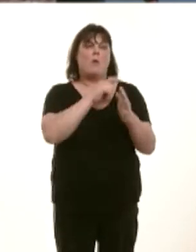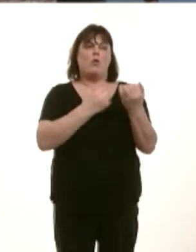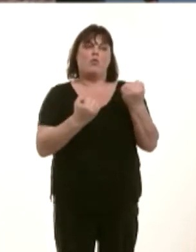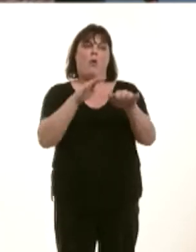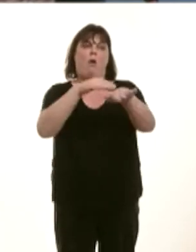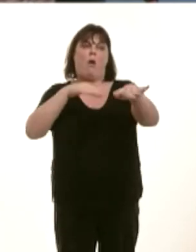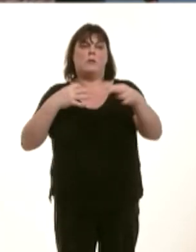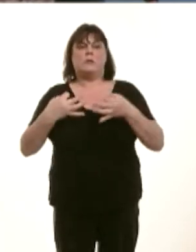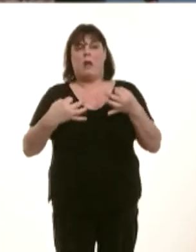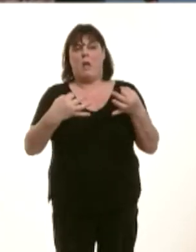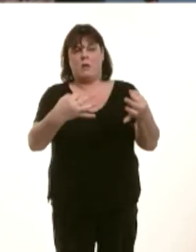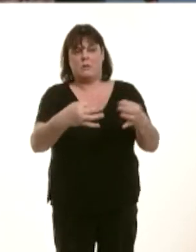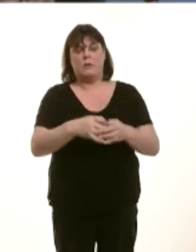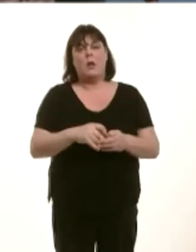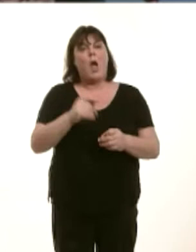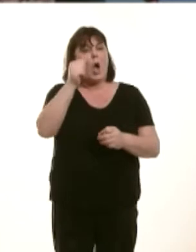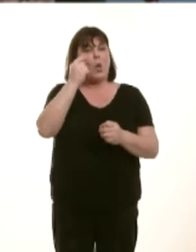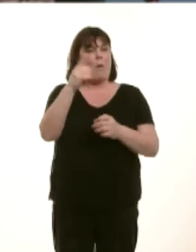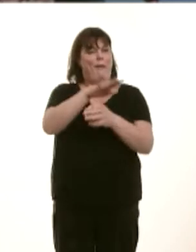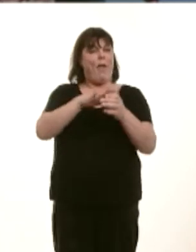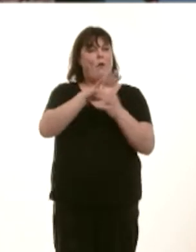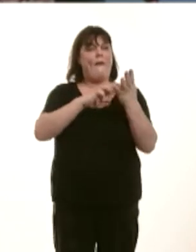is taking place. One point, for example, in the Vale of Glamorgan, is that the Gileston